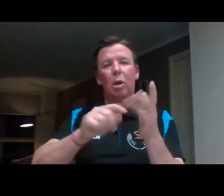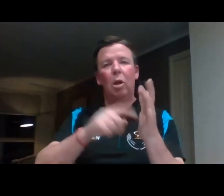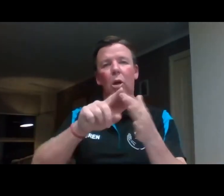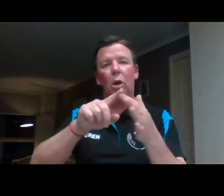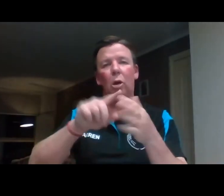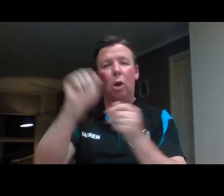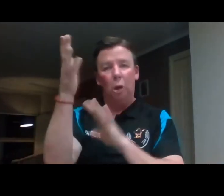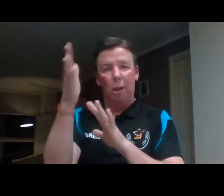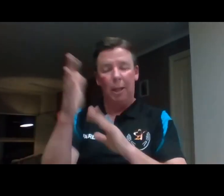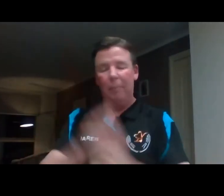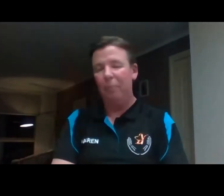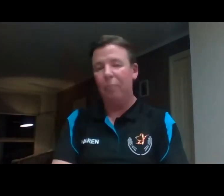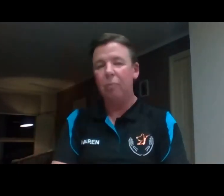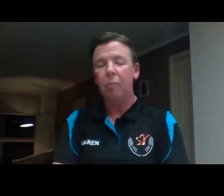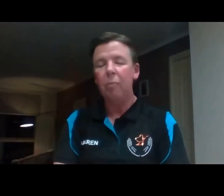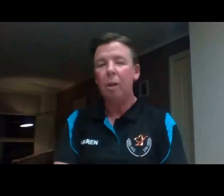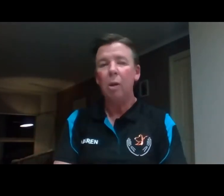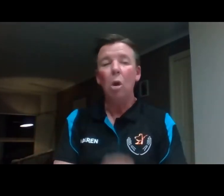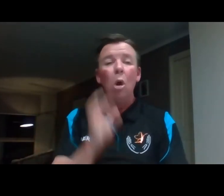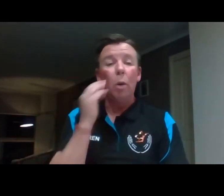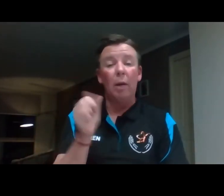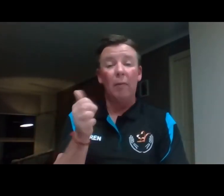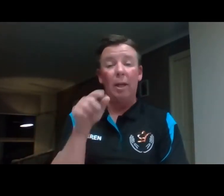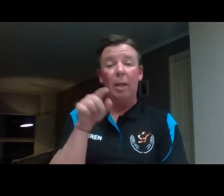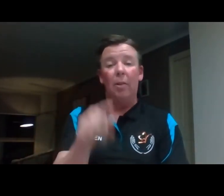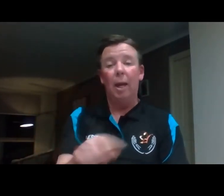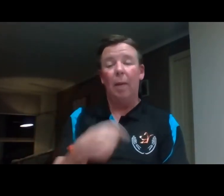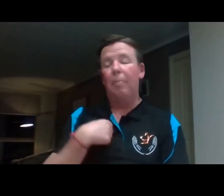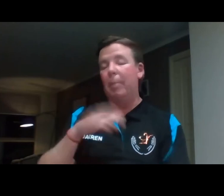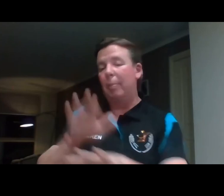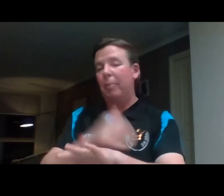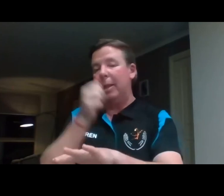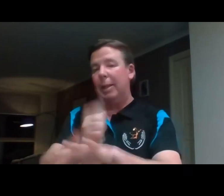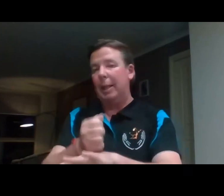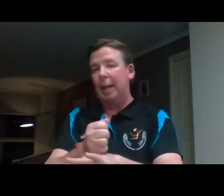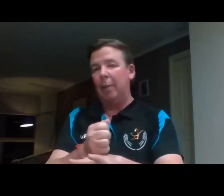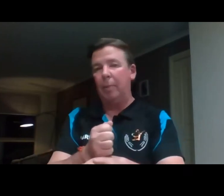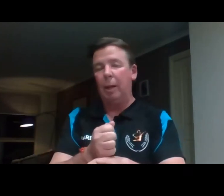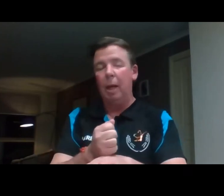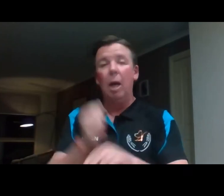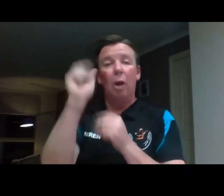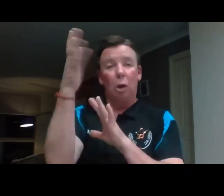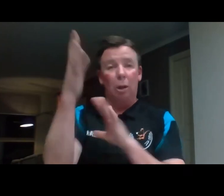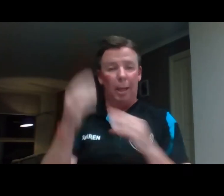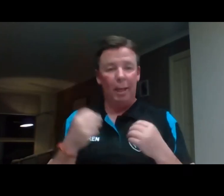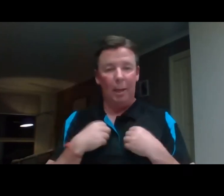When I finished that, I set up the Auslan Company. Why?